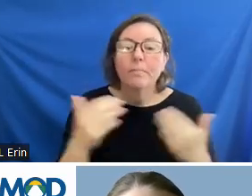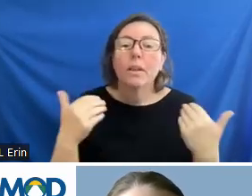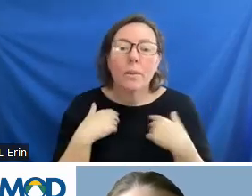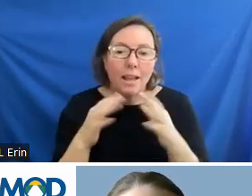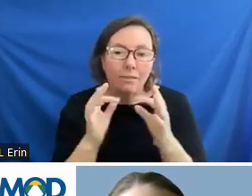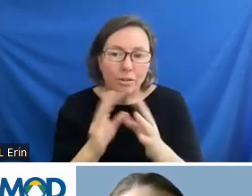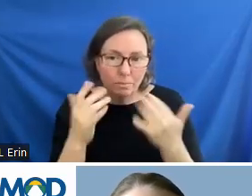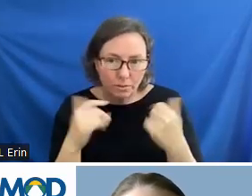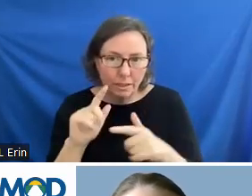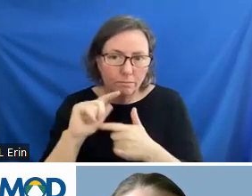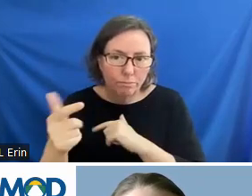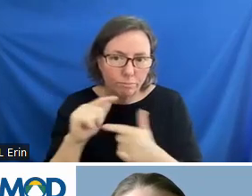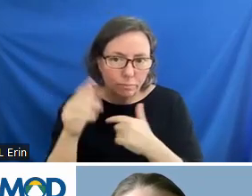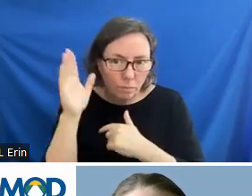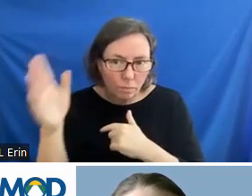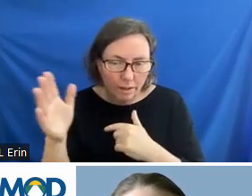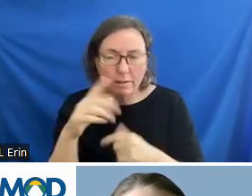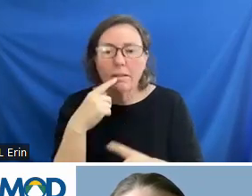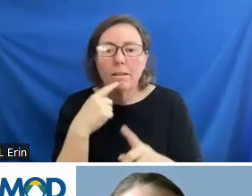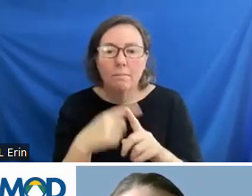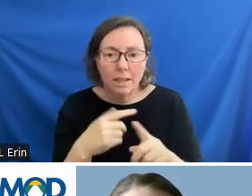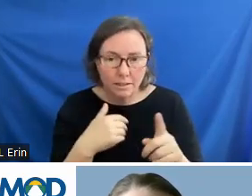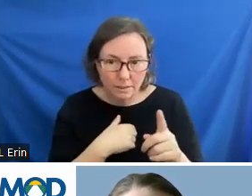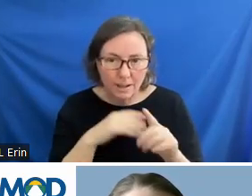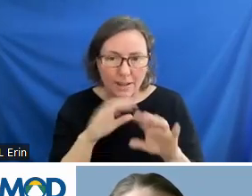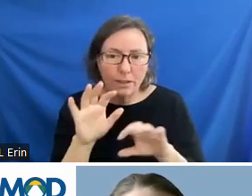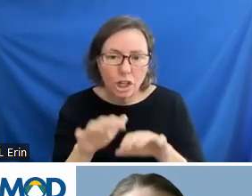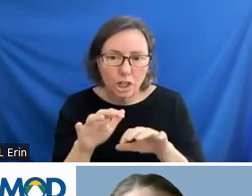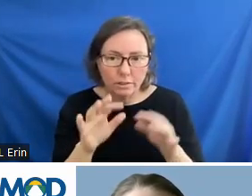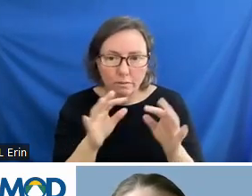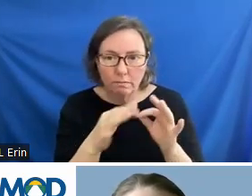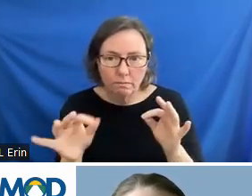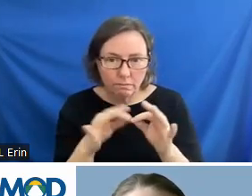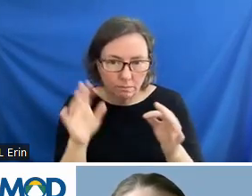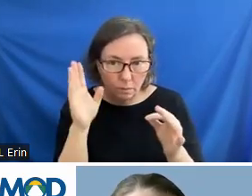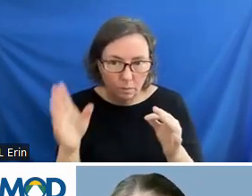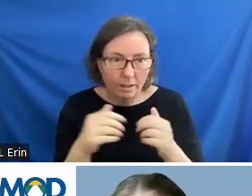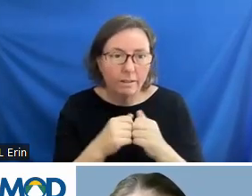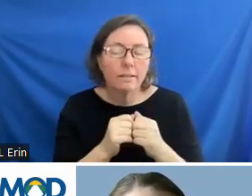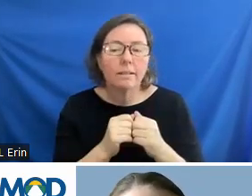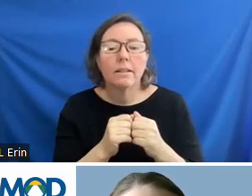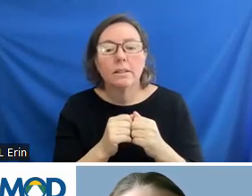here today and we also have a CART reporter here doing the captions.